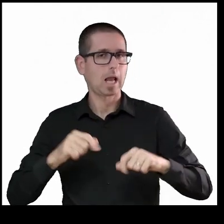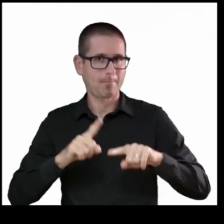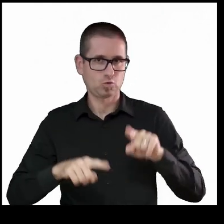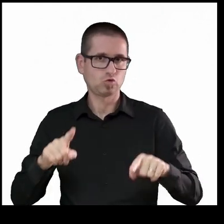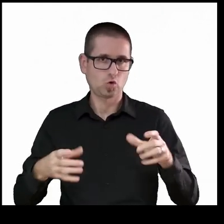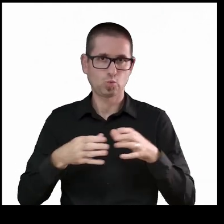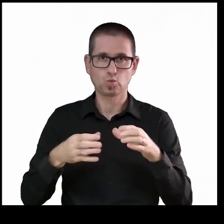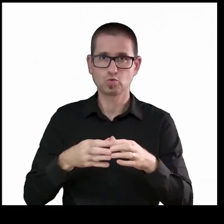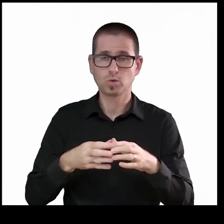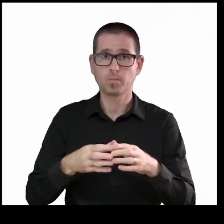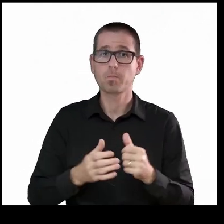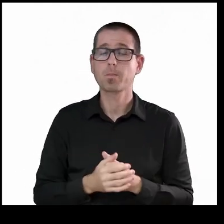So it's about students,